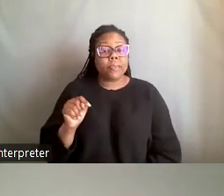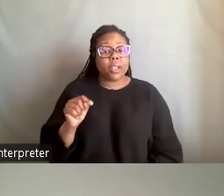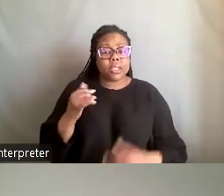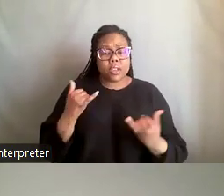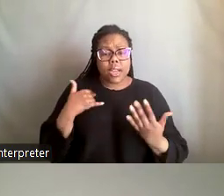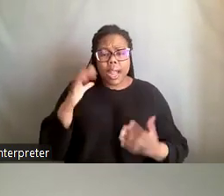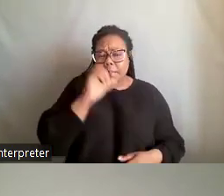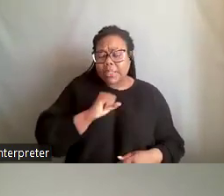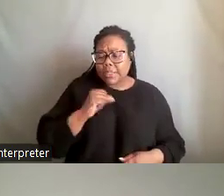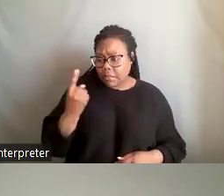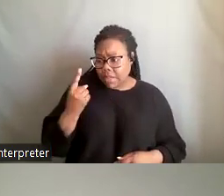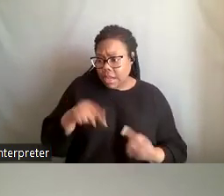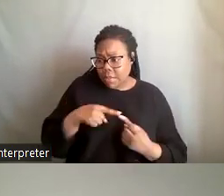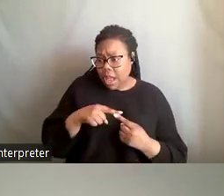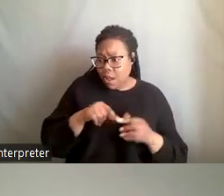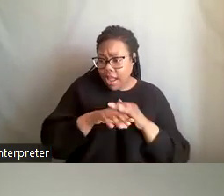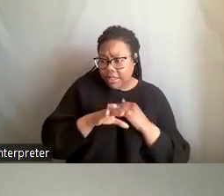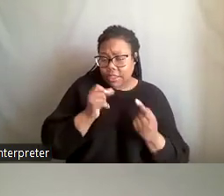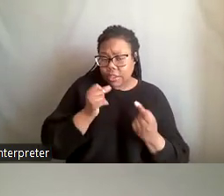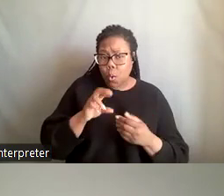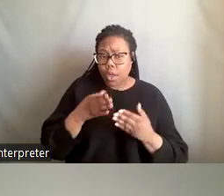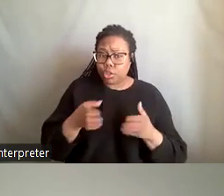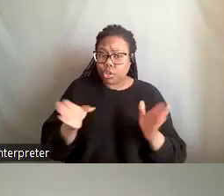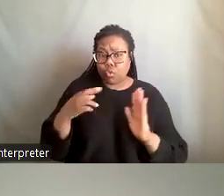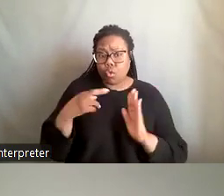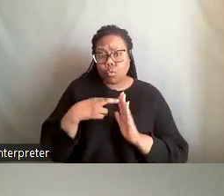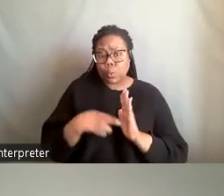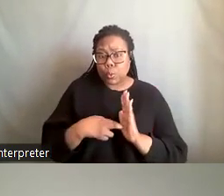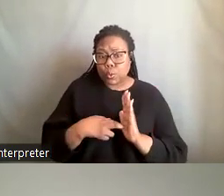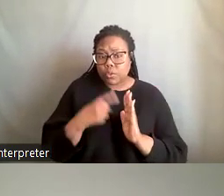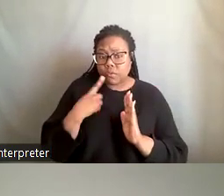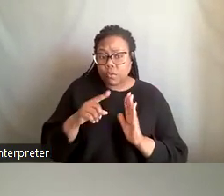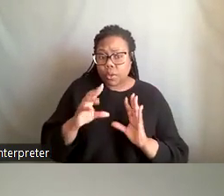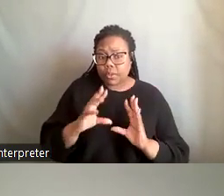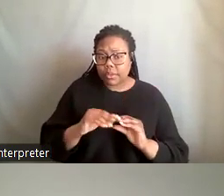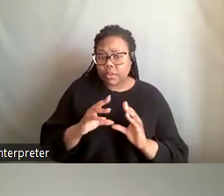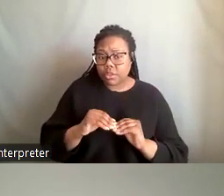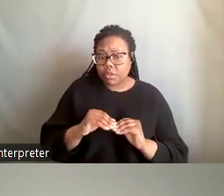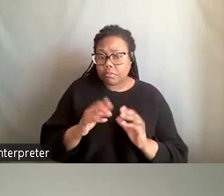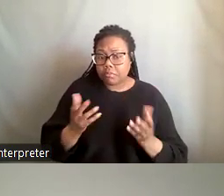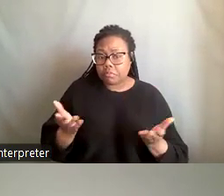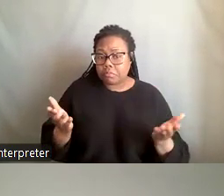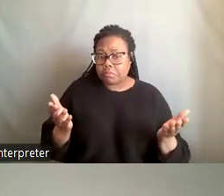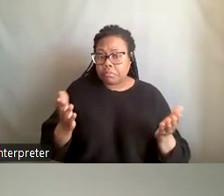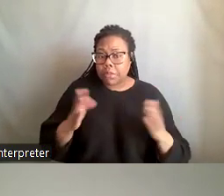and our tech people, did I miss anything as far as access or general housekeeping?